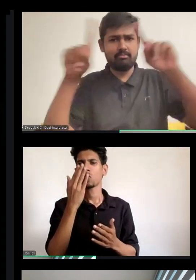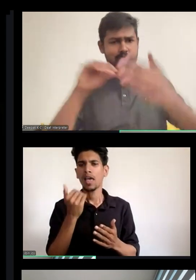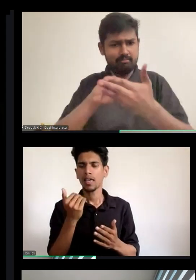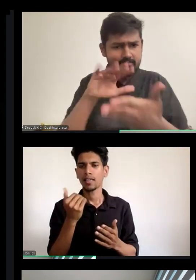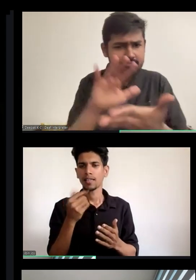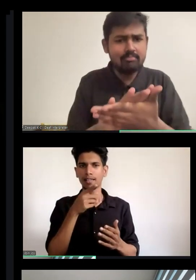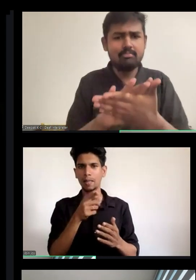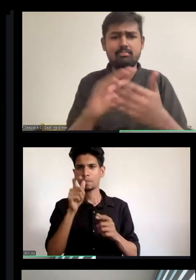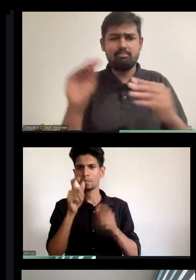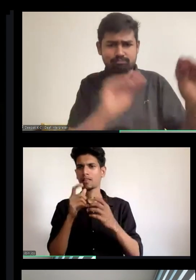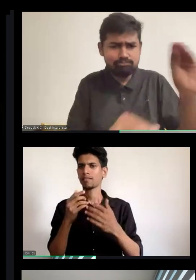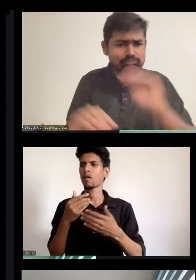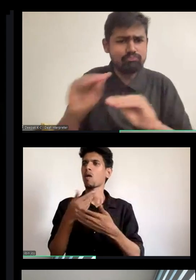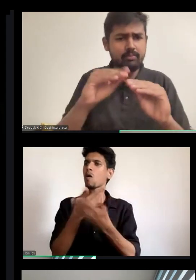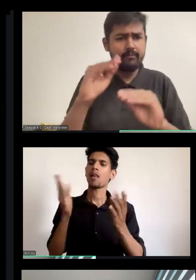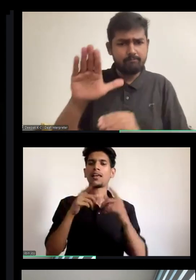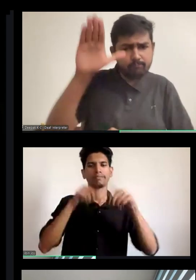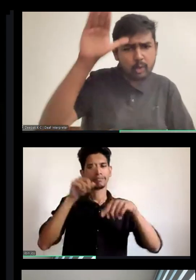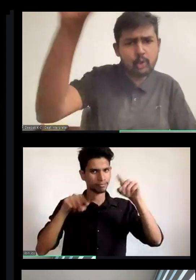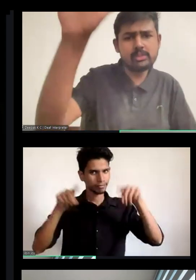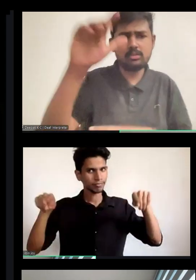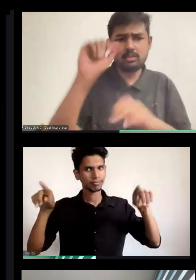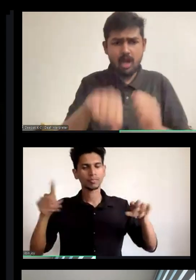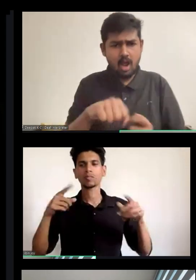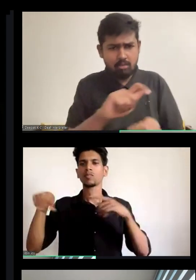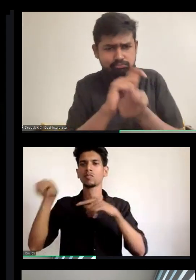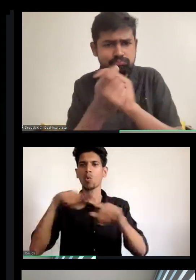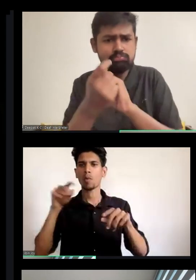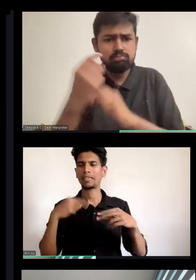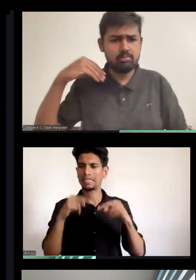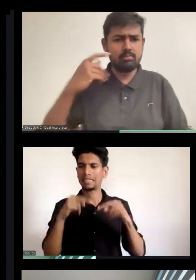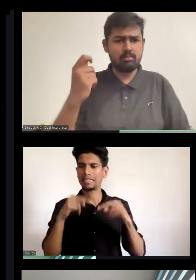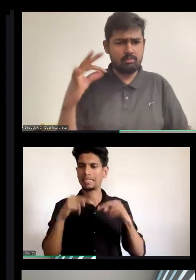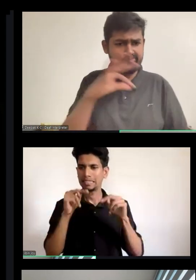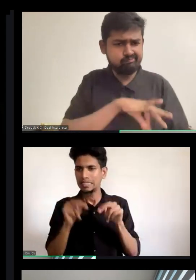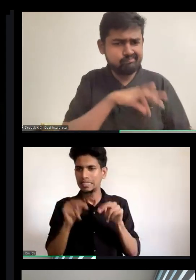different and people will have different needs. Customers will have different needs and we have to meet their needs.